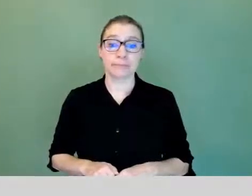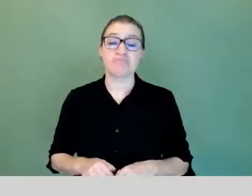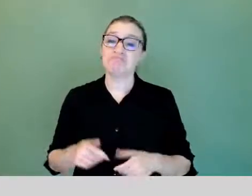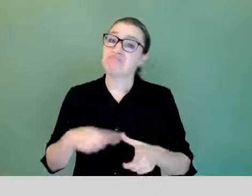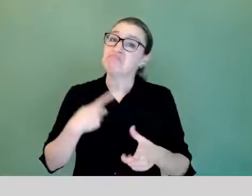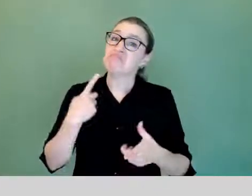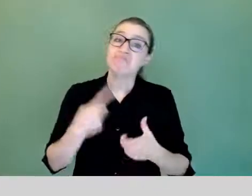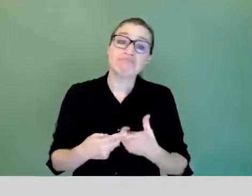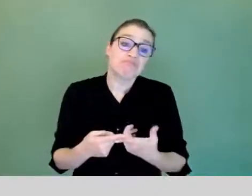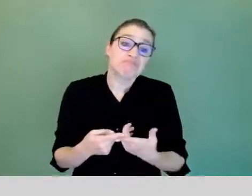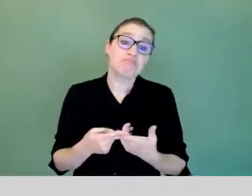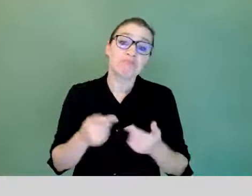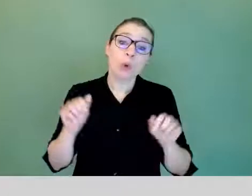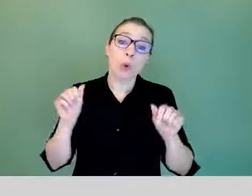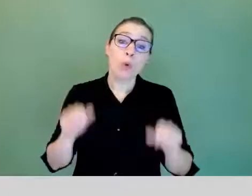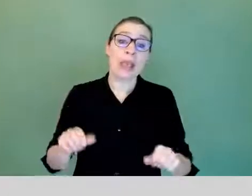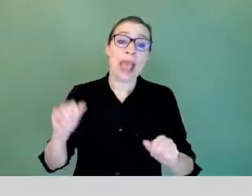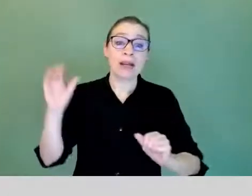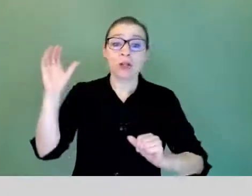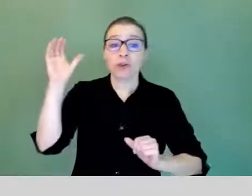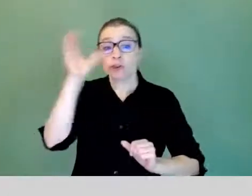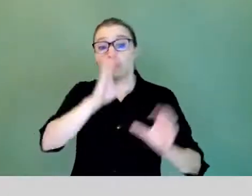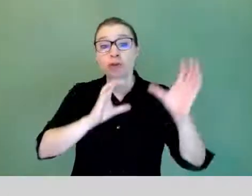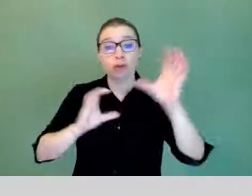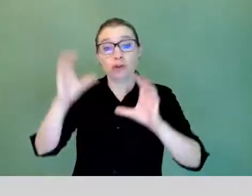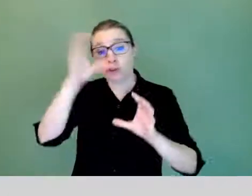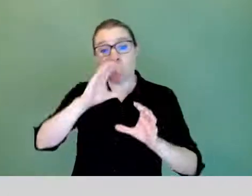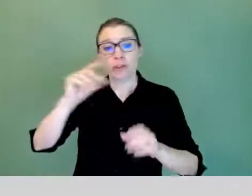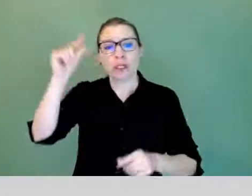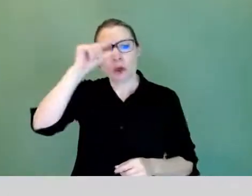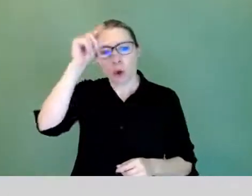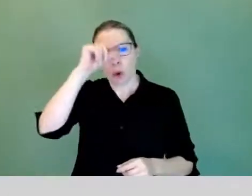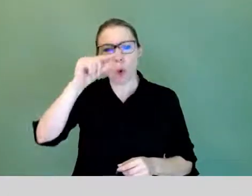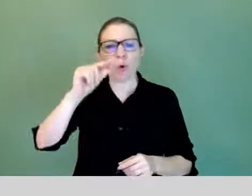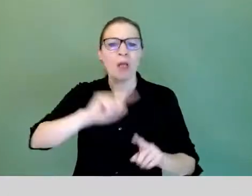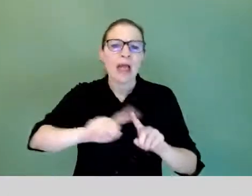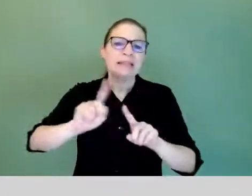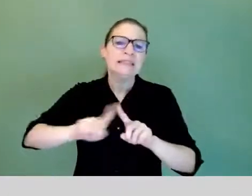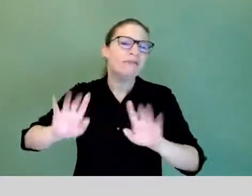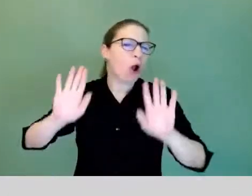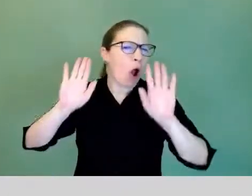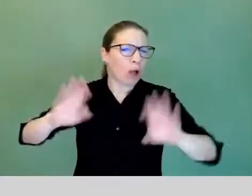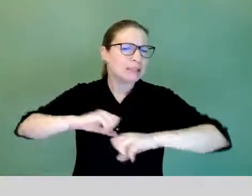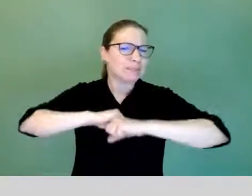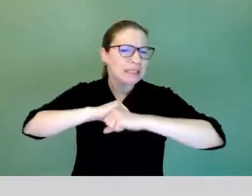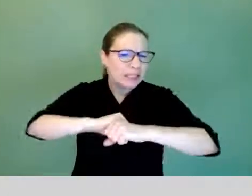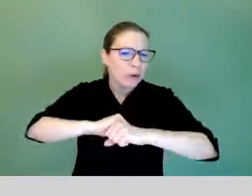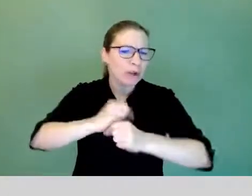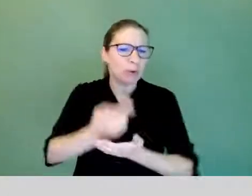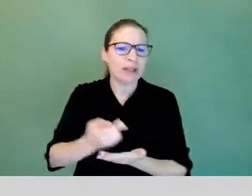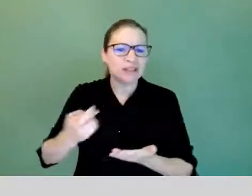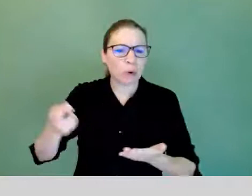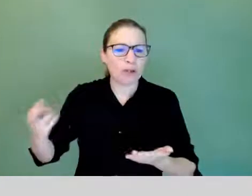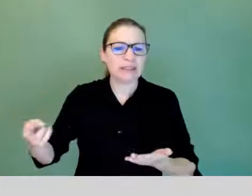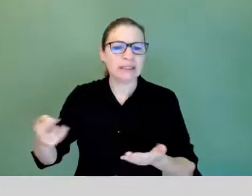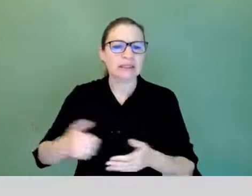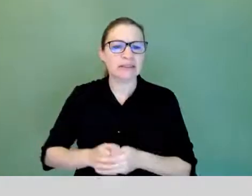Then you can search in Google awesome Django security projects, or you can just say awesome-django-security,